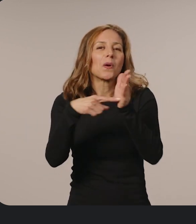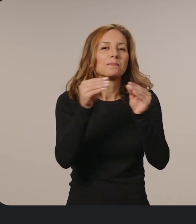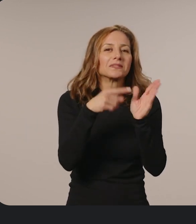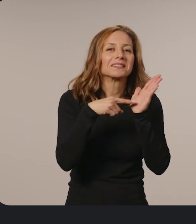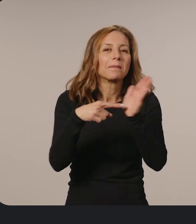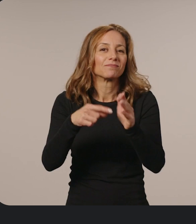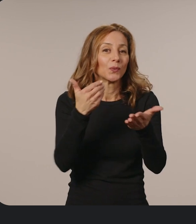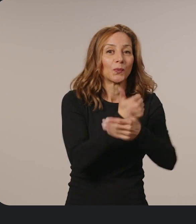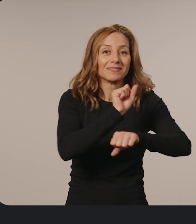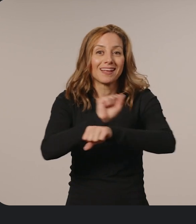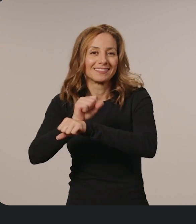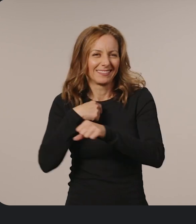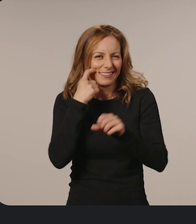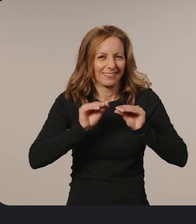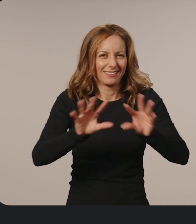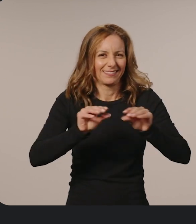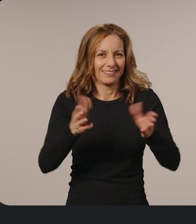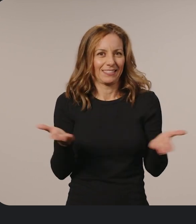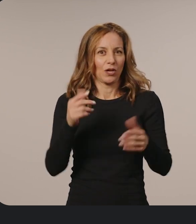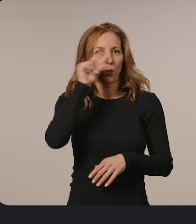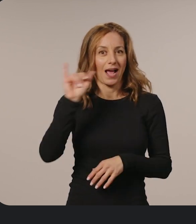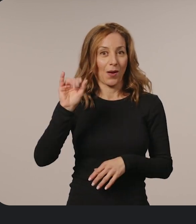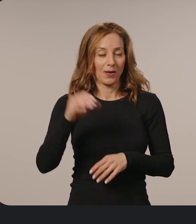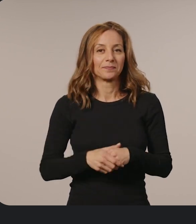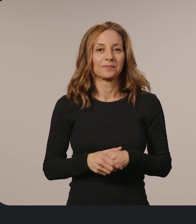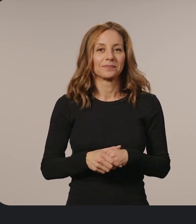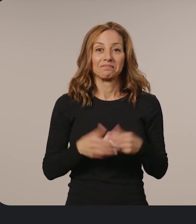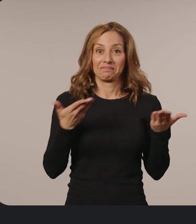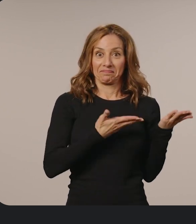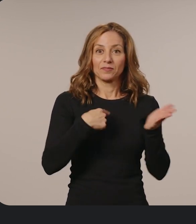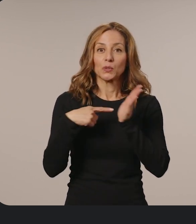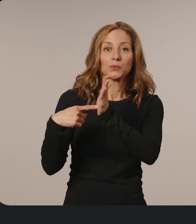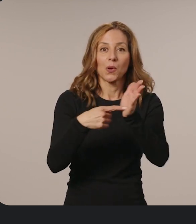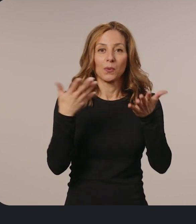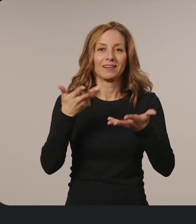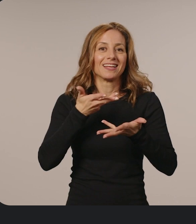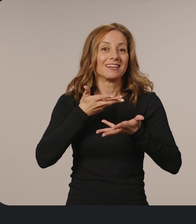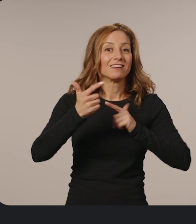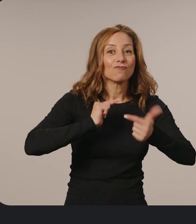Let me show you more examples of the new tasks we just released at Google I/O. Here I'm showing you